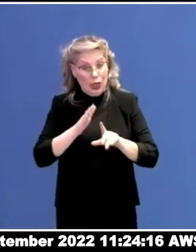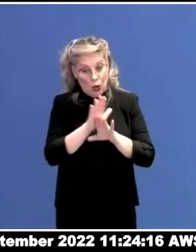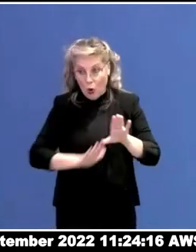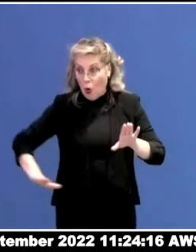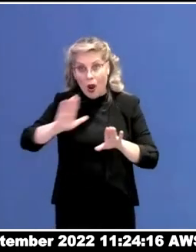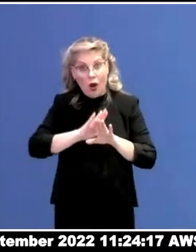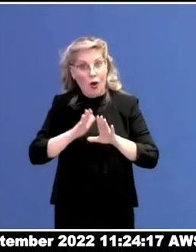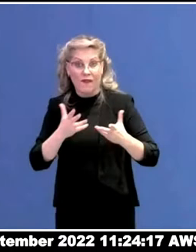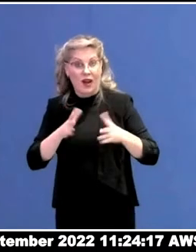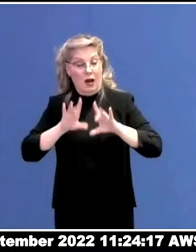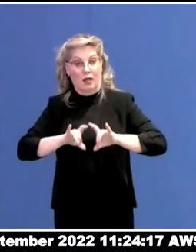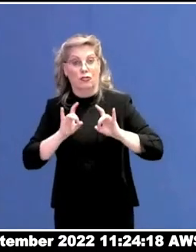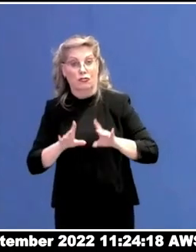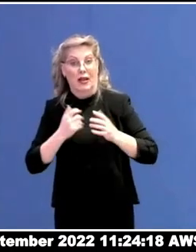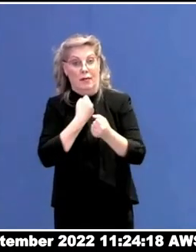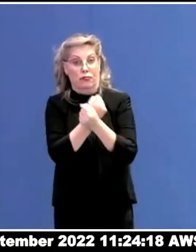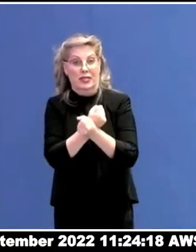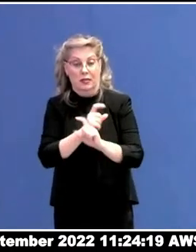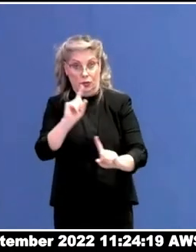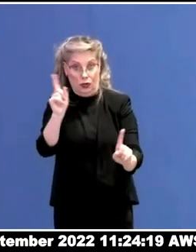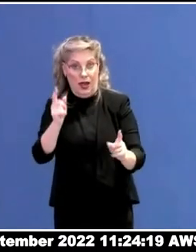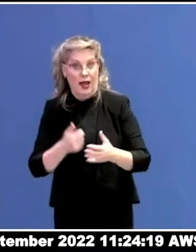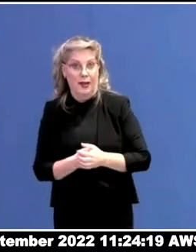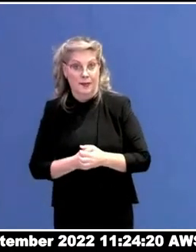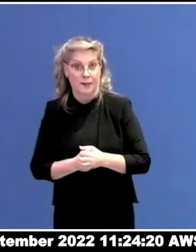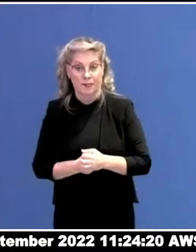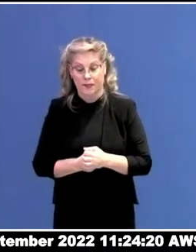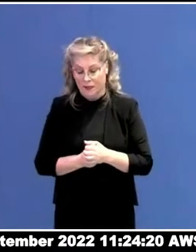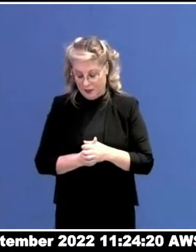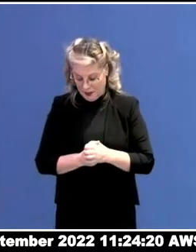MS McMAHON: And what you are talking about there - and am I right to say that - because